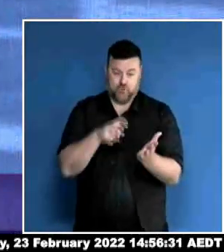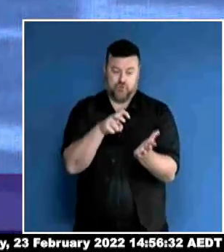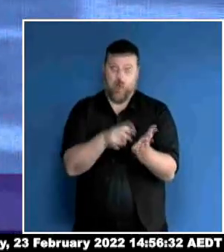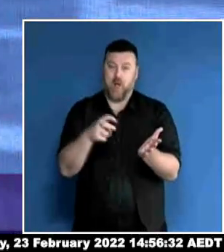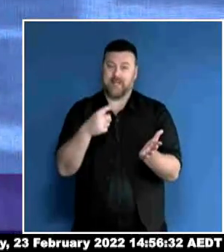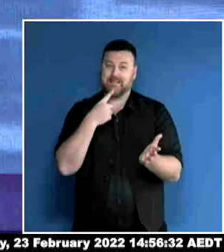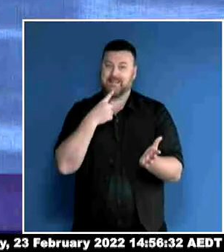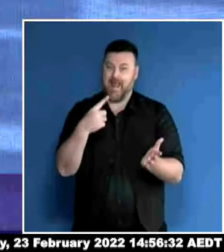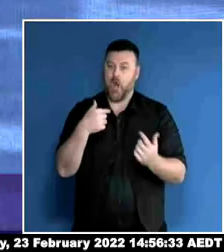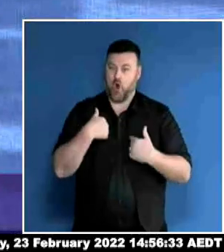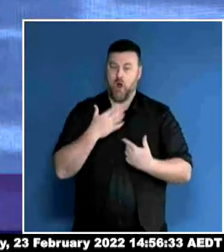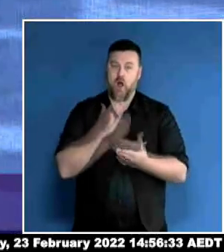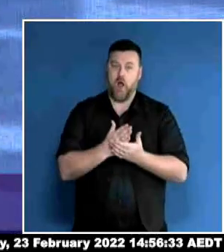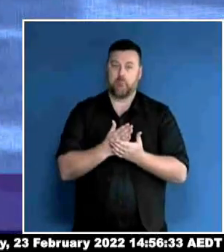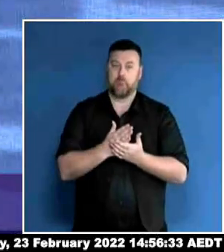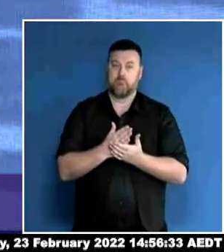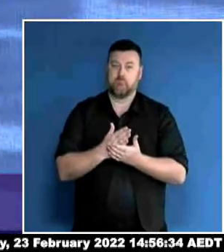But I didn't sign it because I wasn't receiving it.